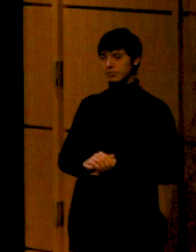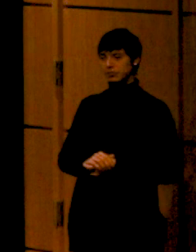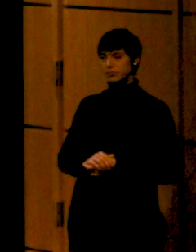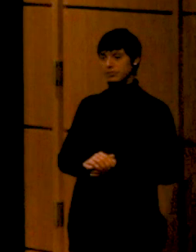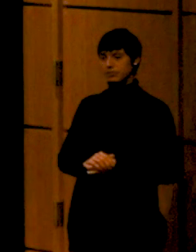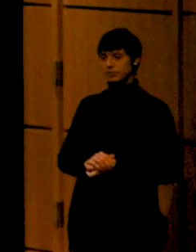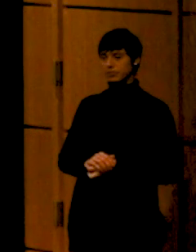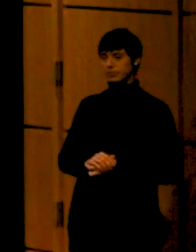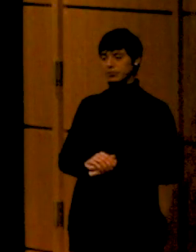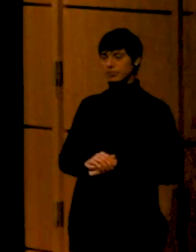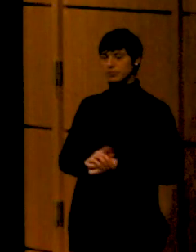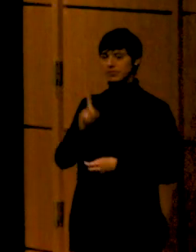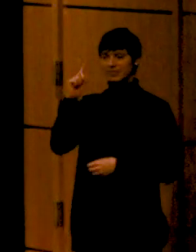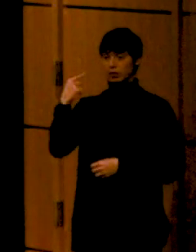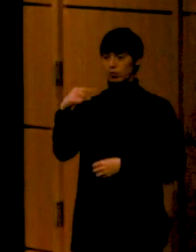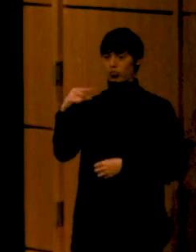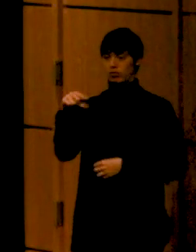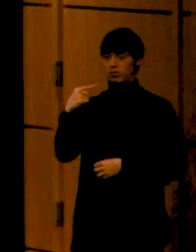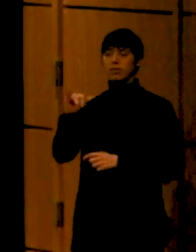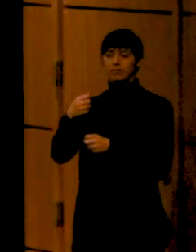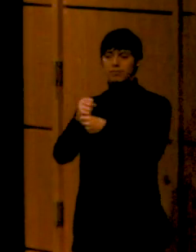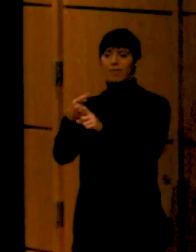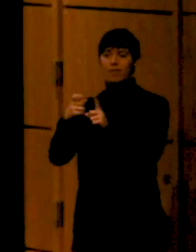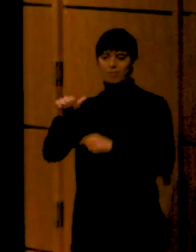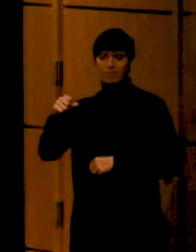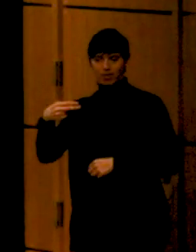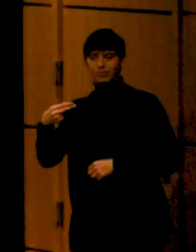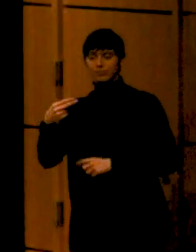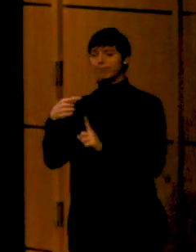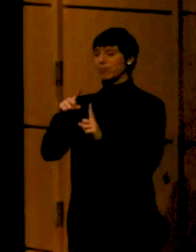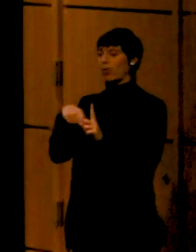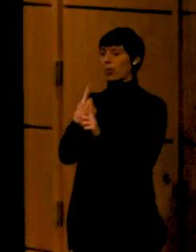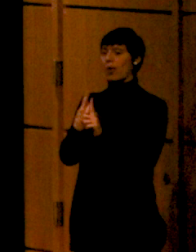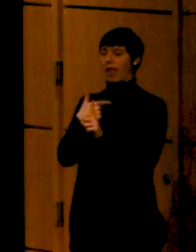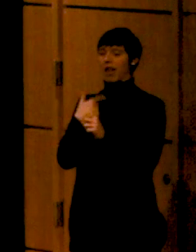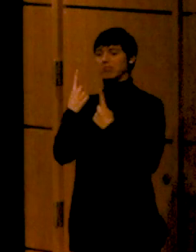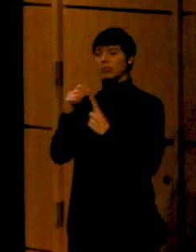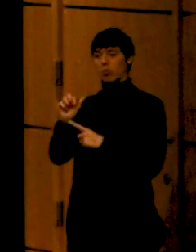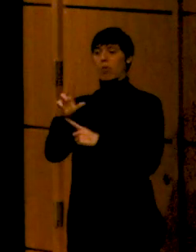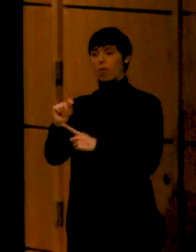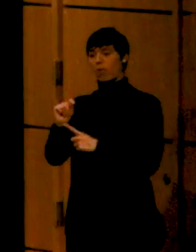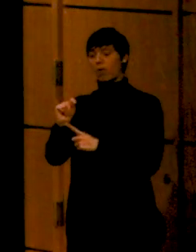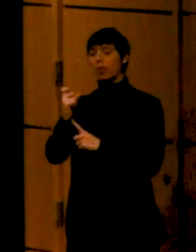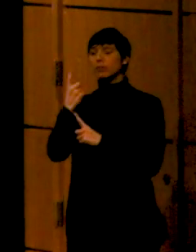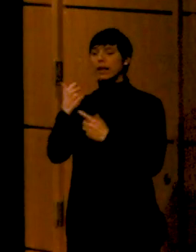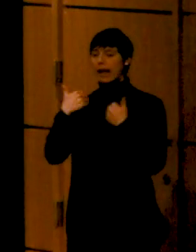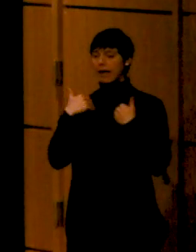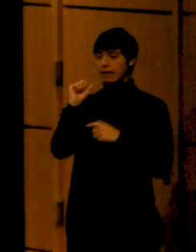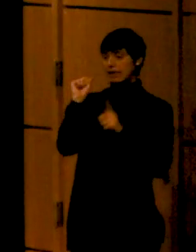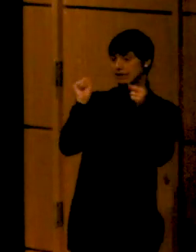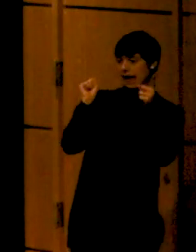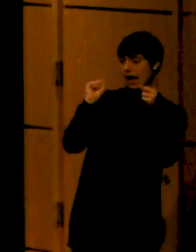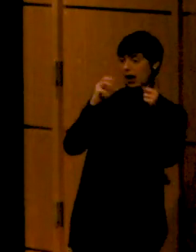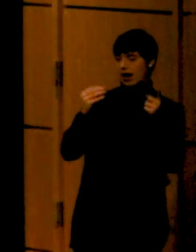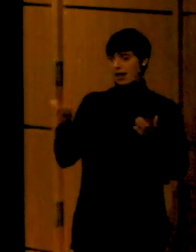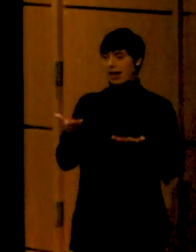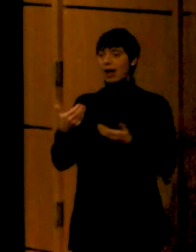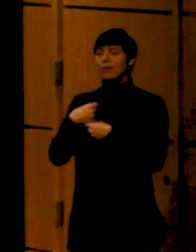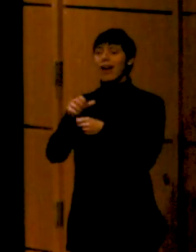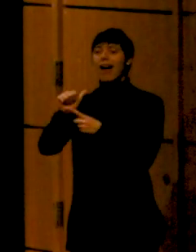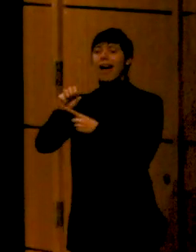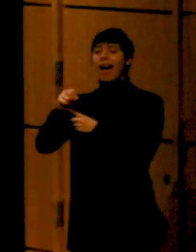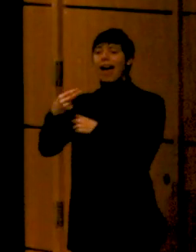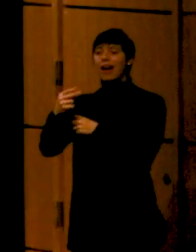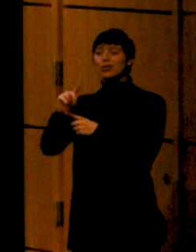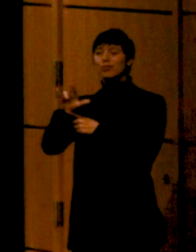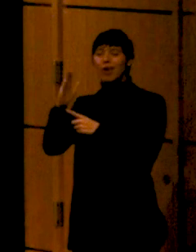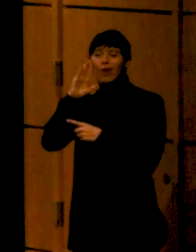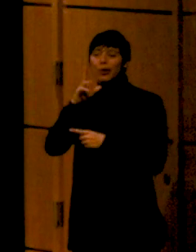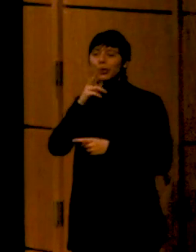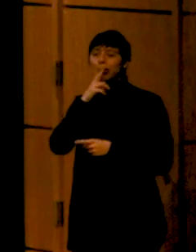However, glass studios here and in Seattle created these ashtrays cast from pure Mount